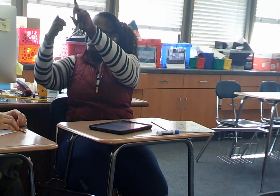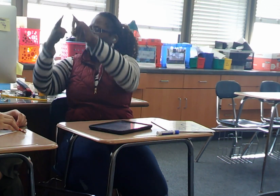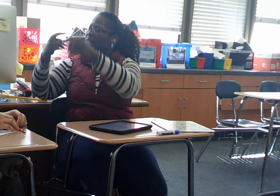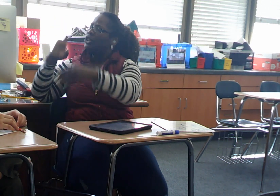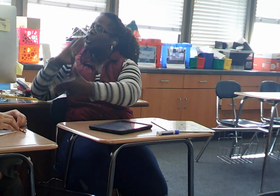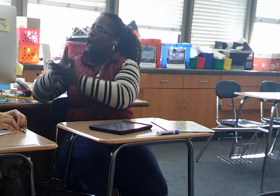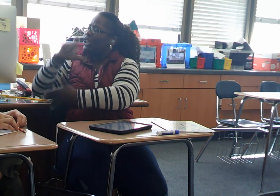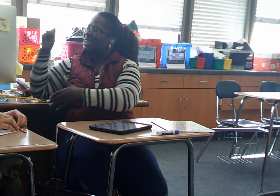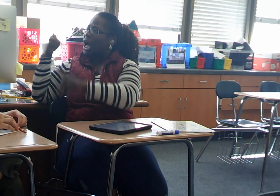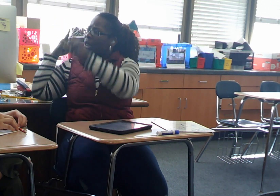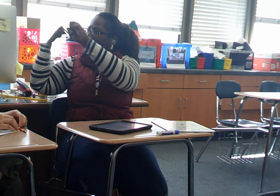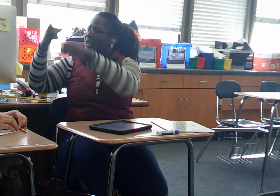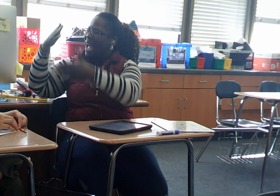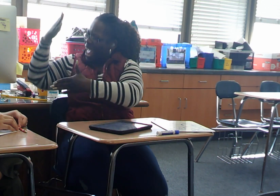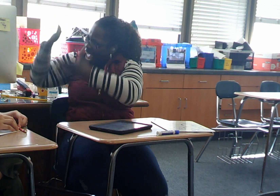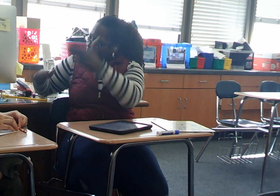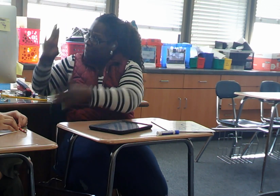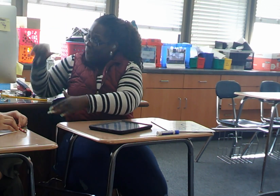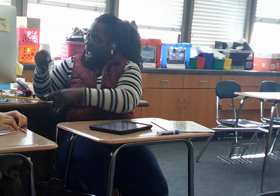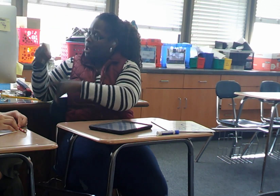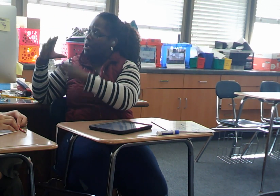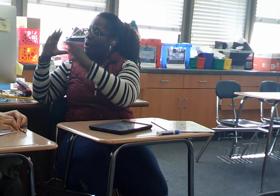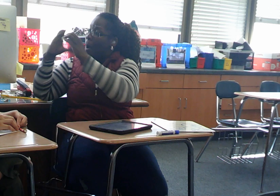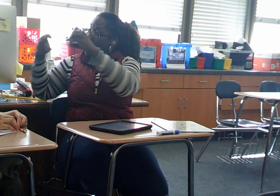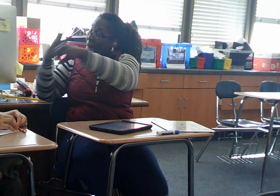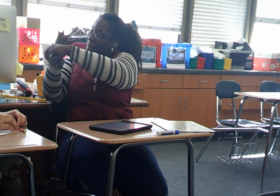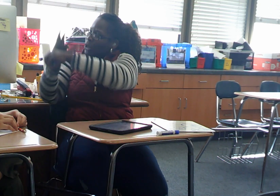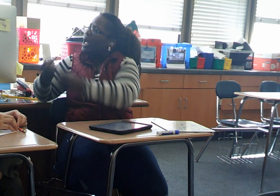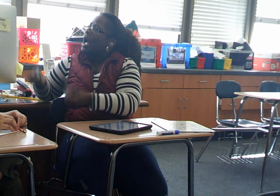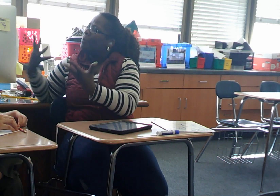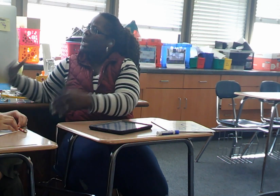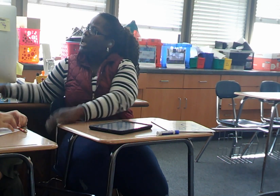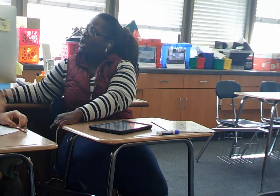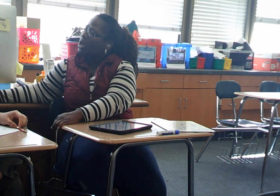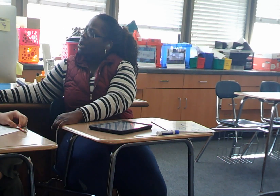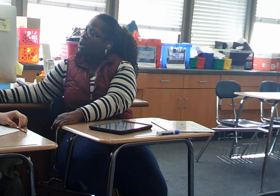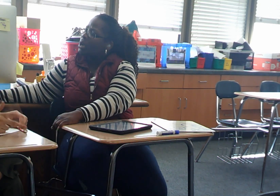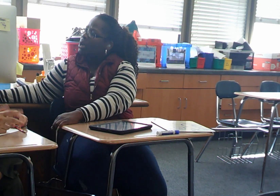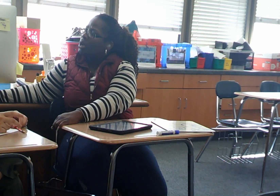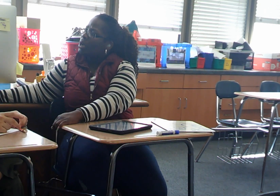How many daughter cells will there be by the end? 23.